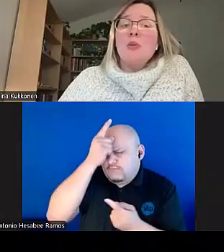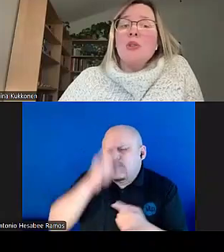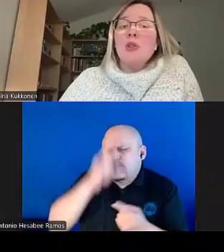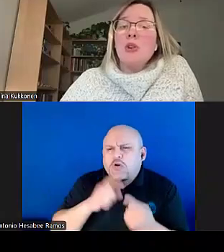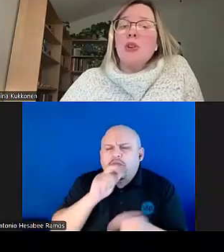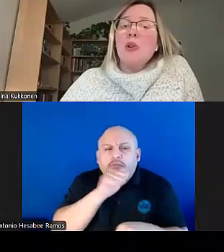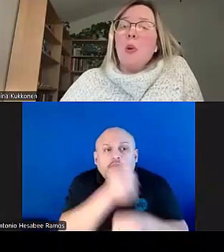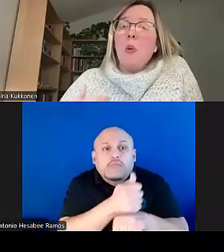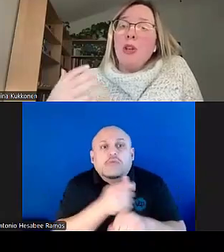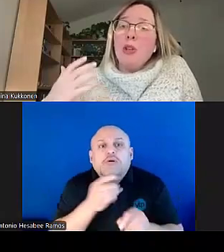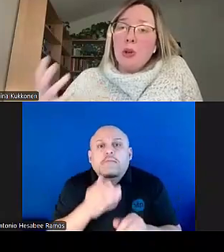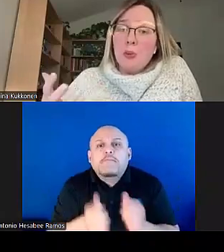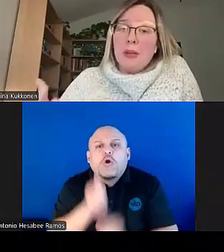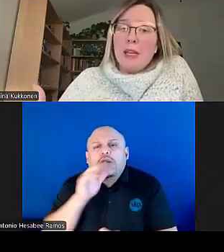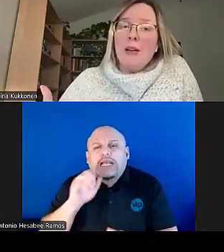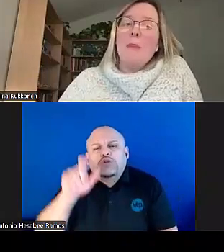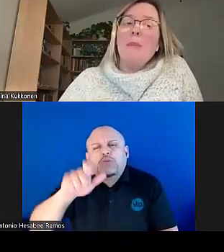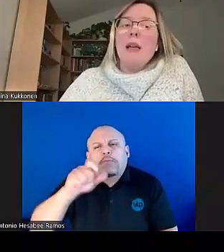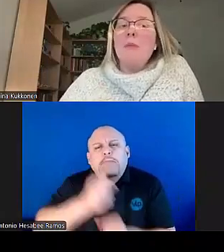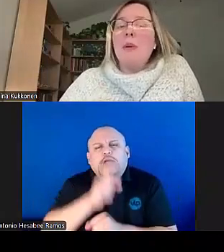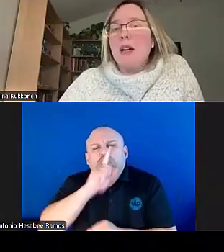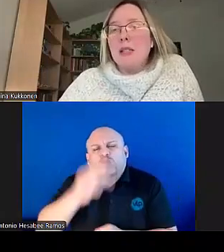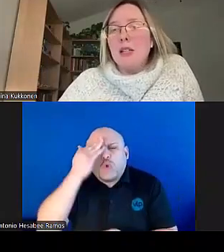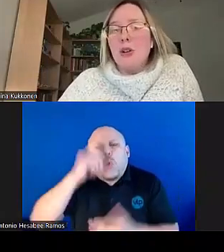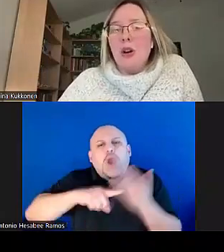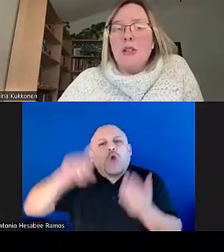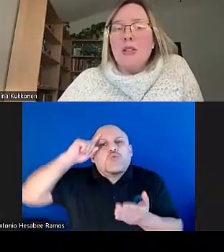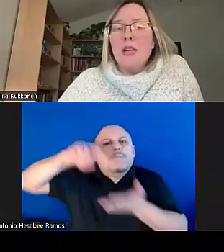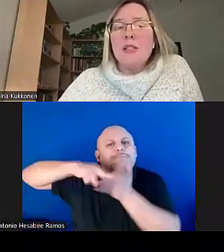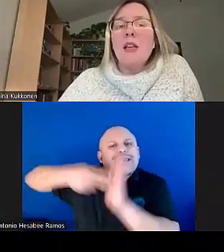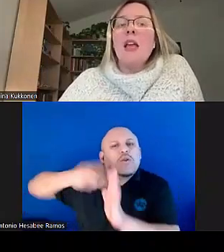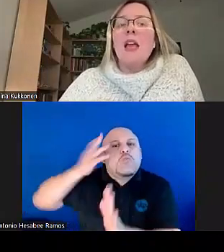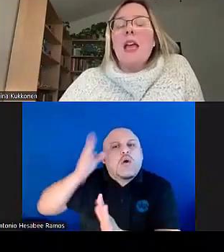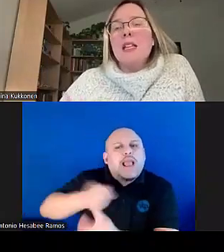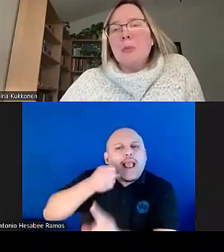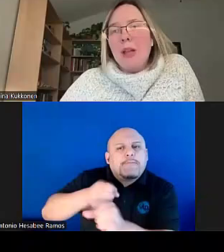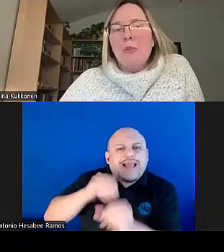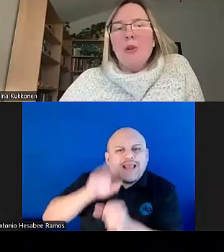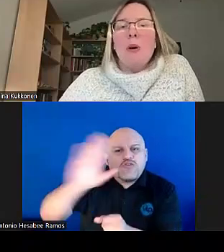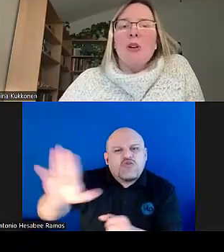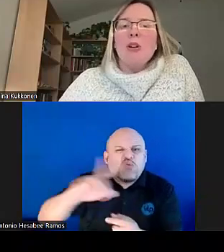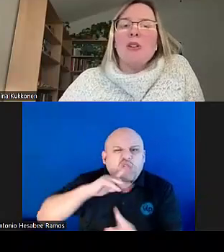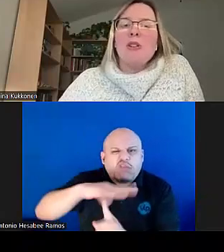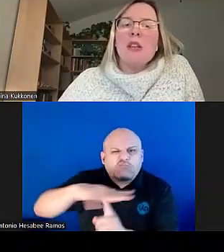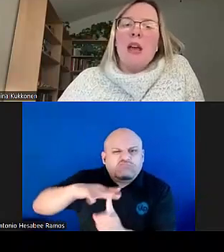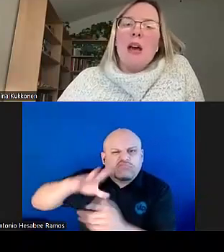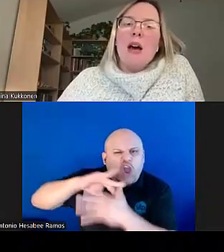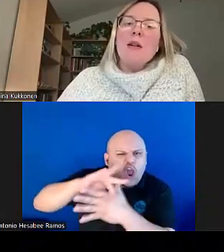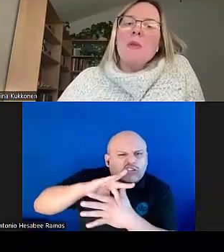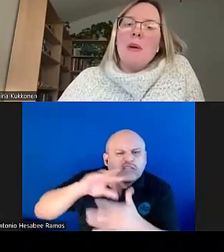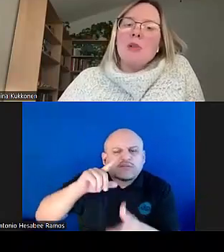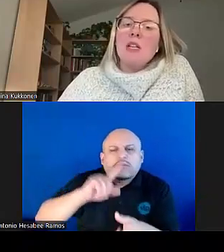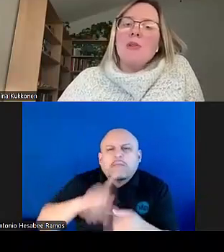to ensure you know what you mean by impact in your context. And to plan with partners the best ways